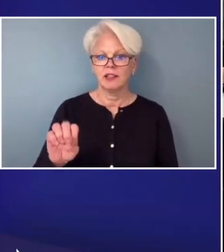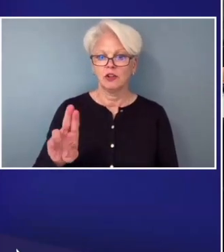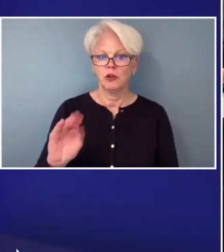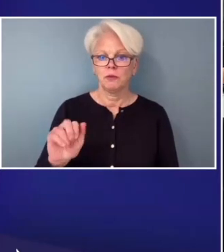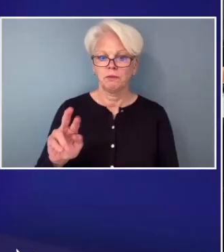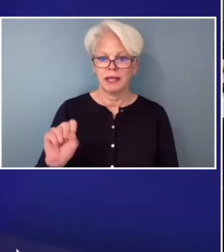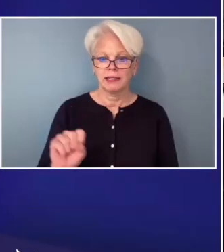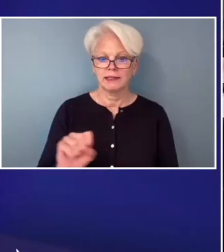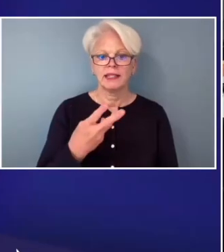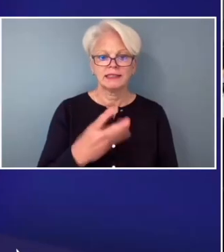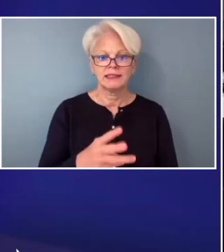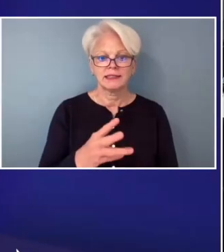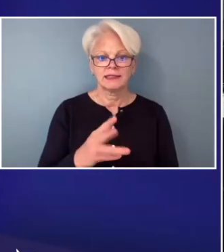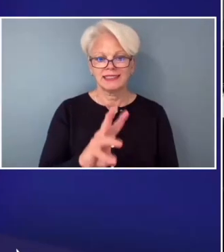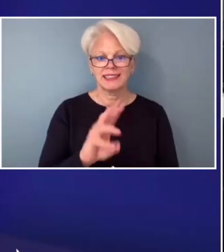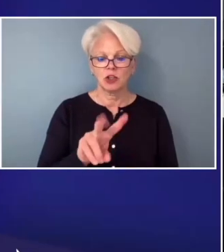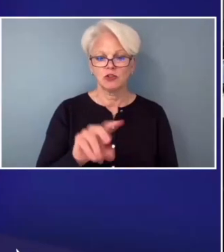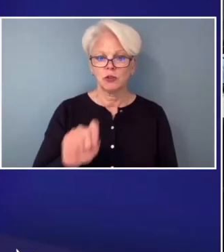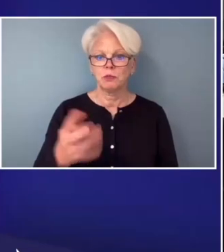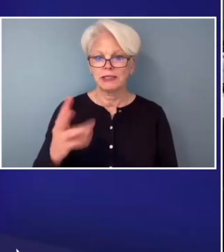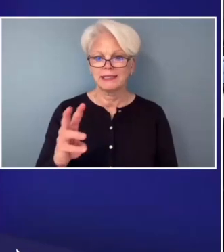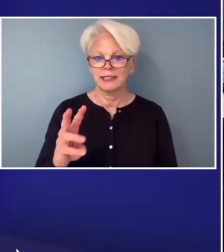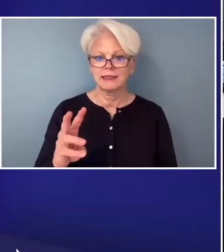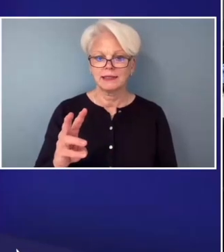A1, uh, Romanette one on student achievement.